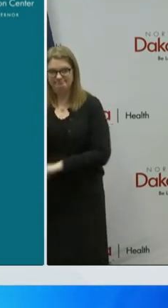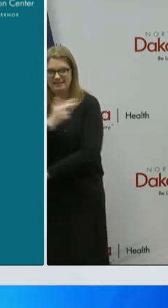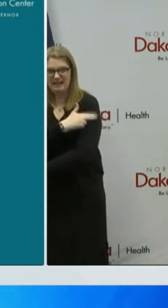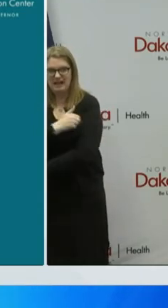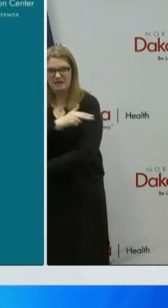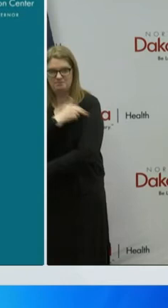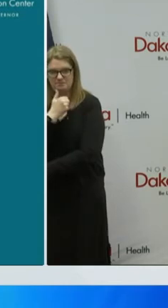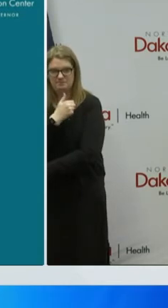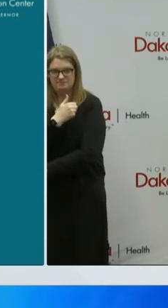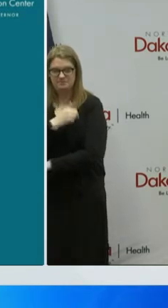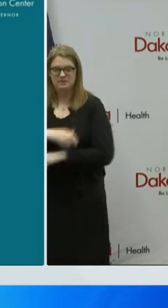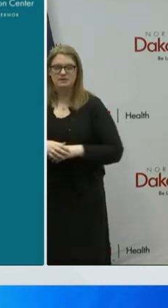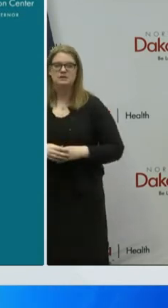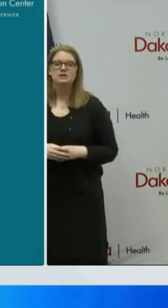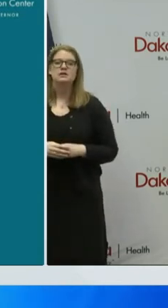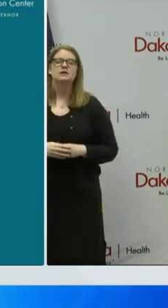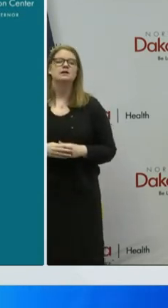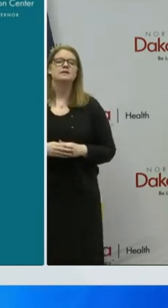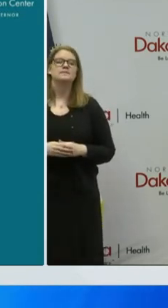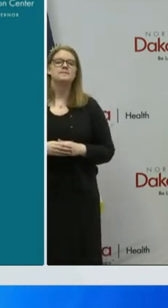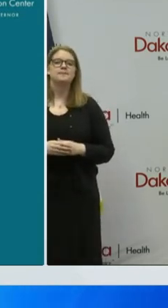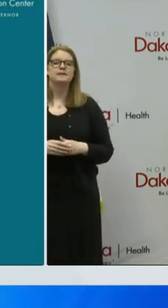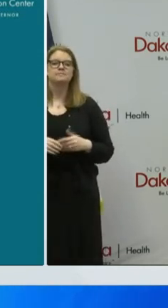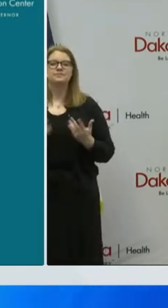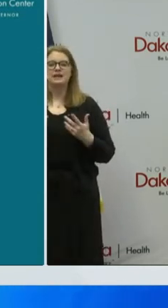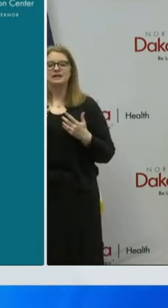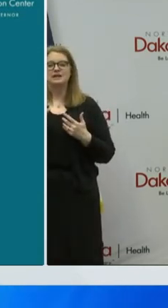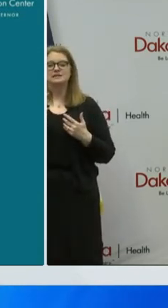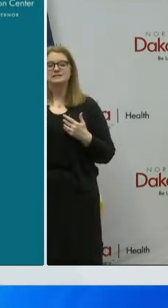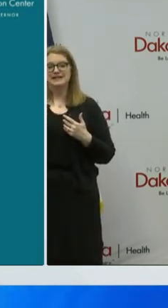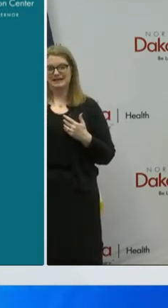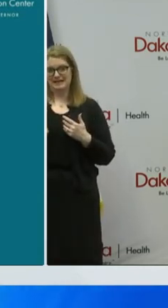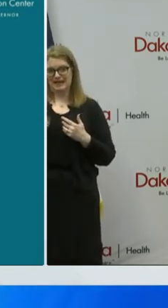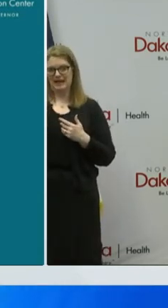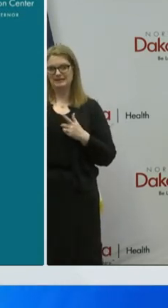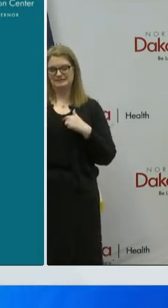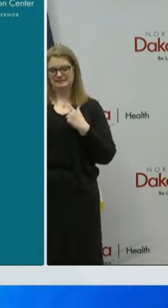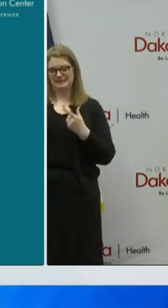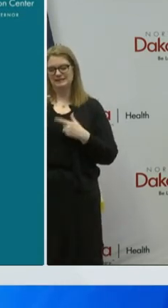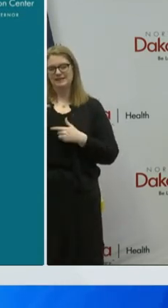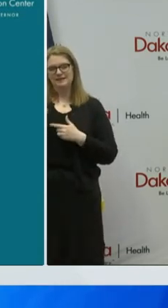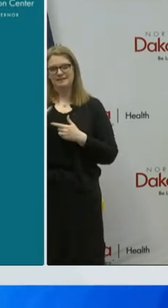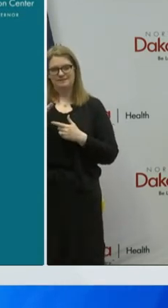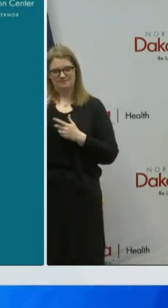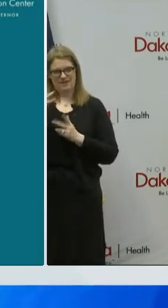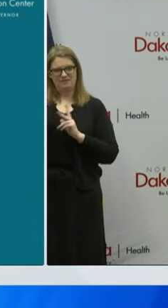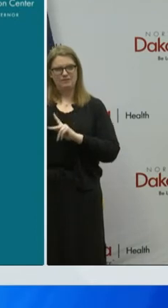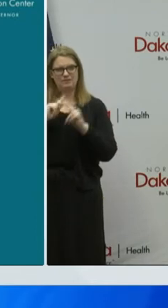BRINGS US TO 23. THAT'S OUR BIGGEST SINGLE-DAY JUMP IN HOSPITALIZATIONS.